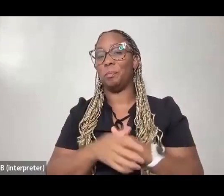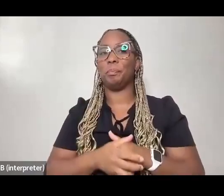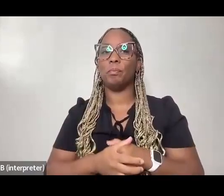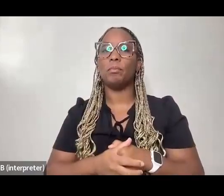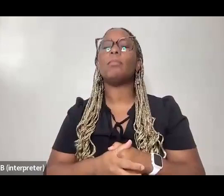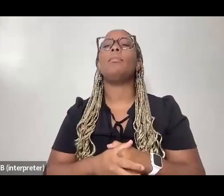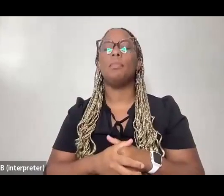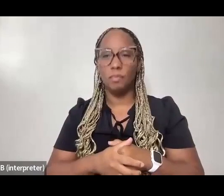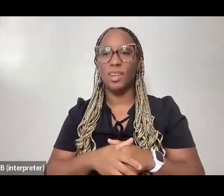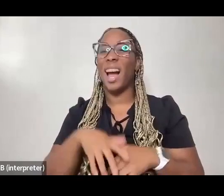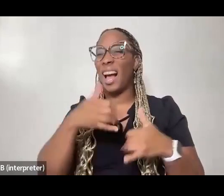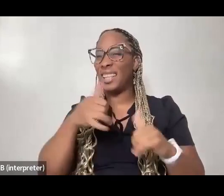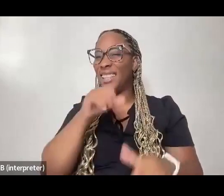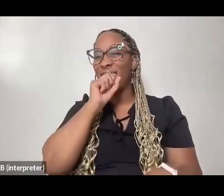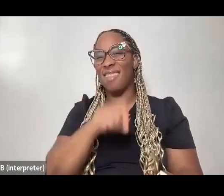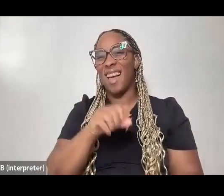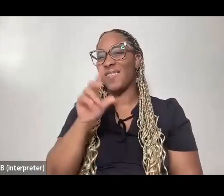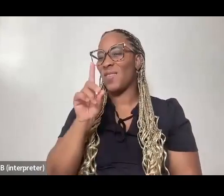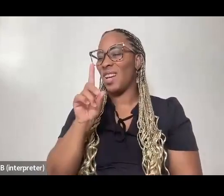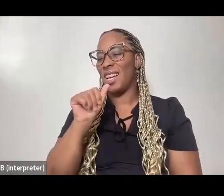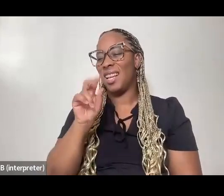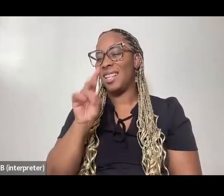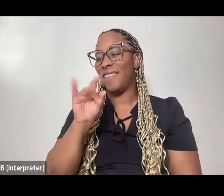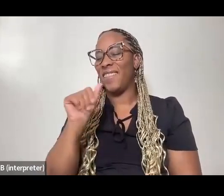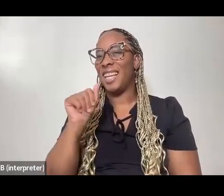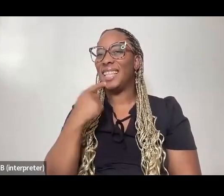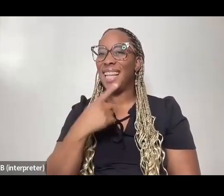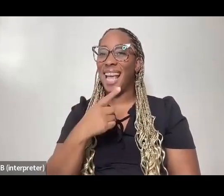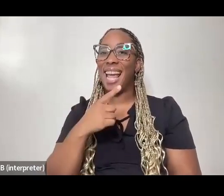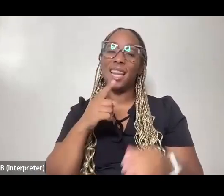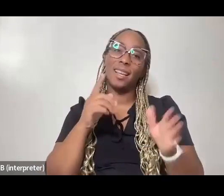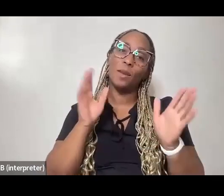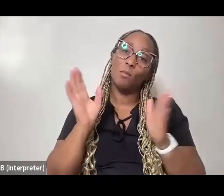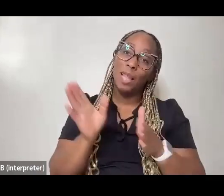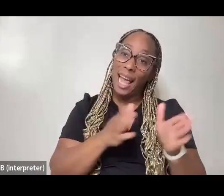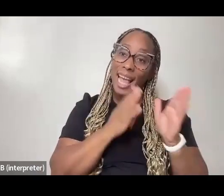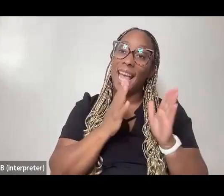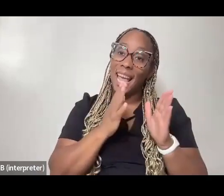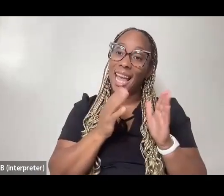I still love what Davita said about plan with a sort of bias